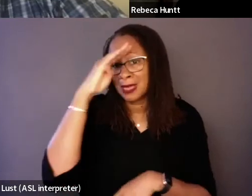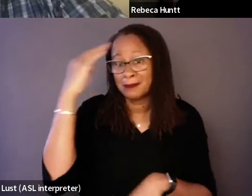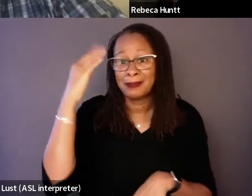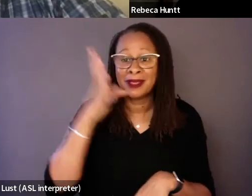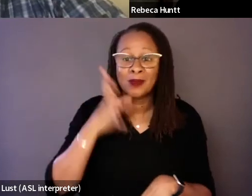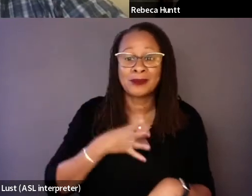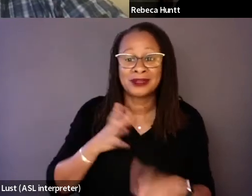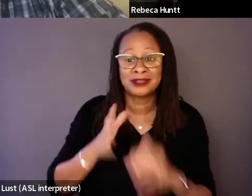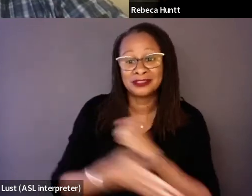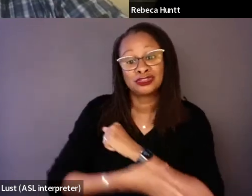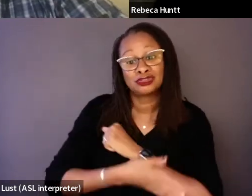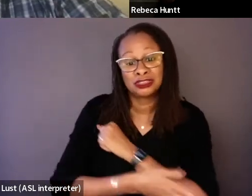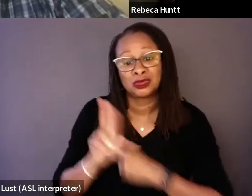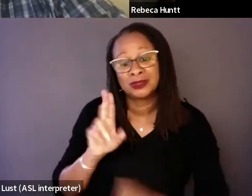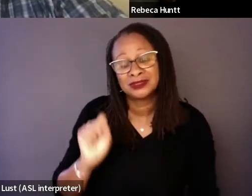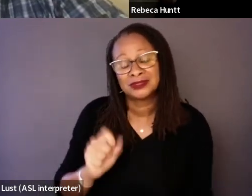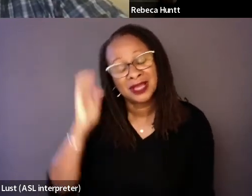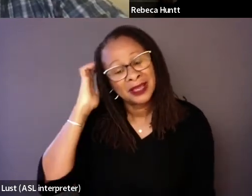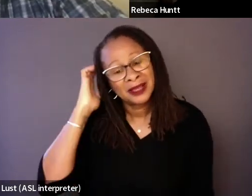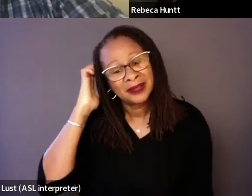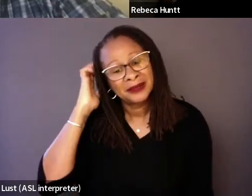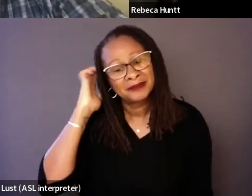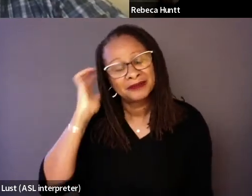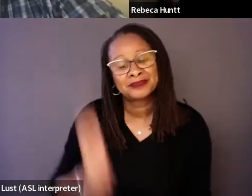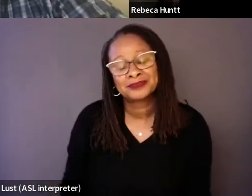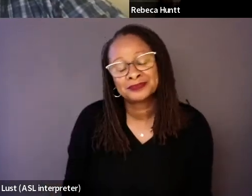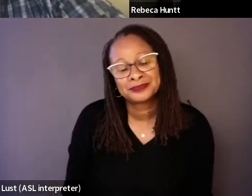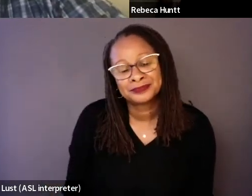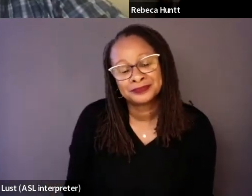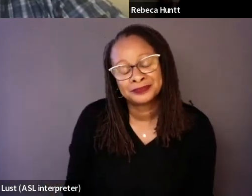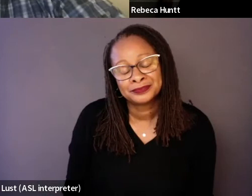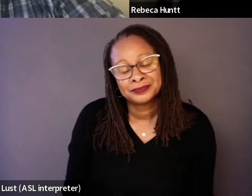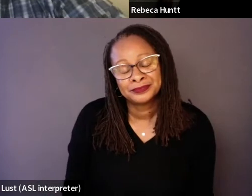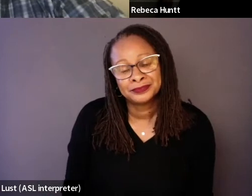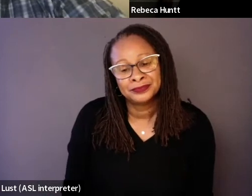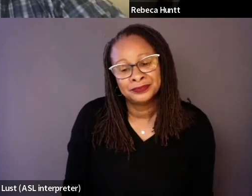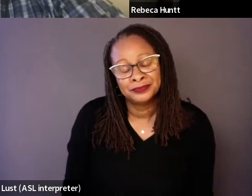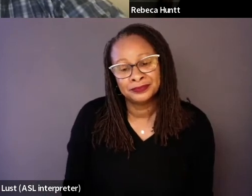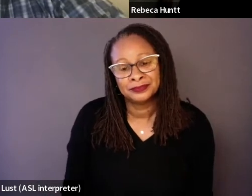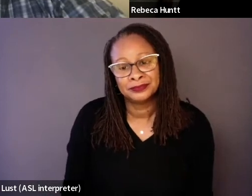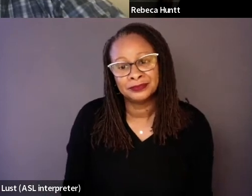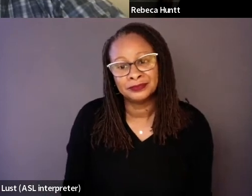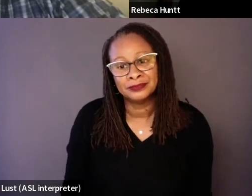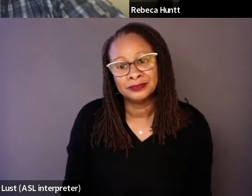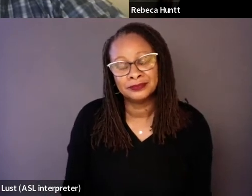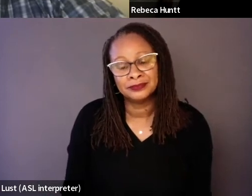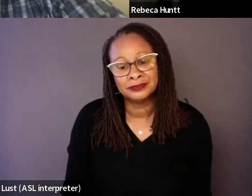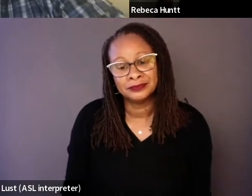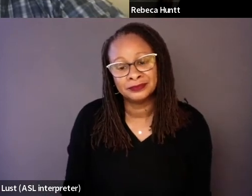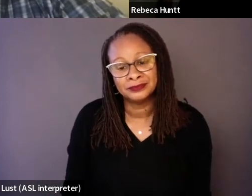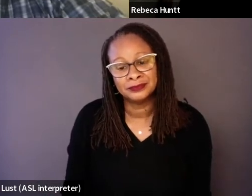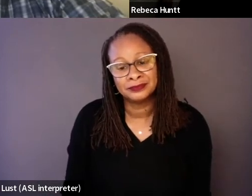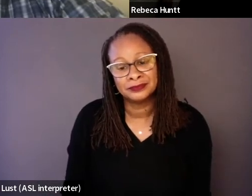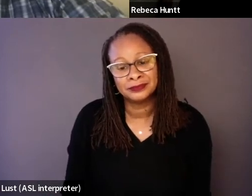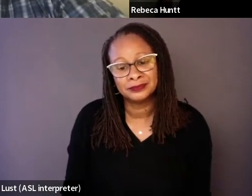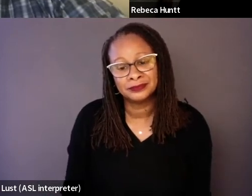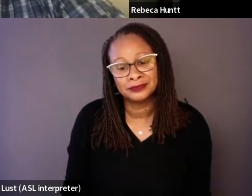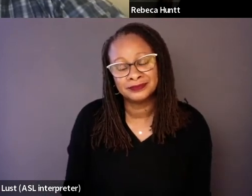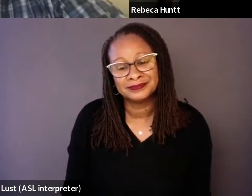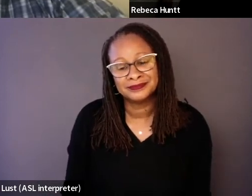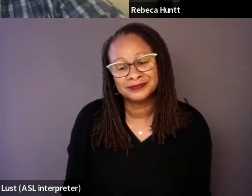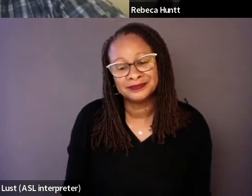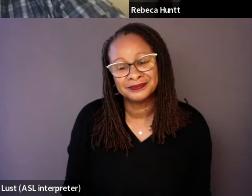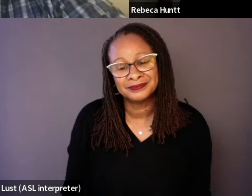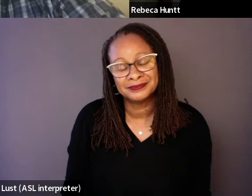Yeah, I think that, you know, it's just -- in terms of -- of having multiple